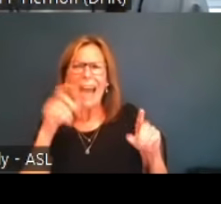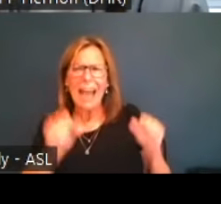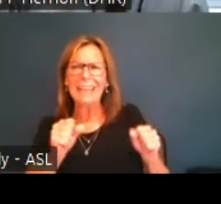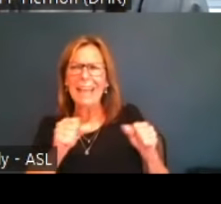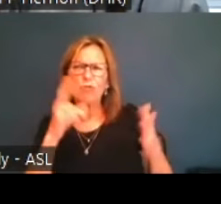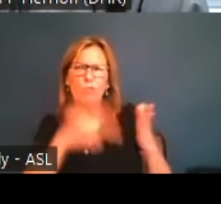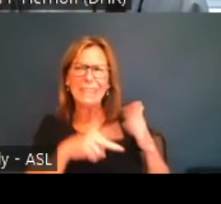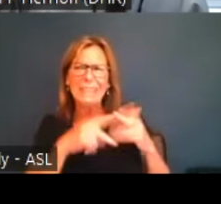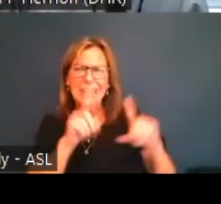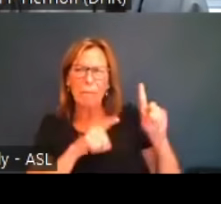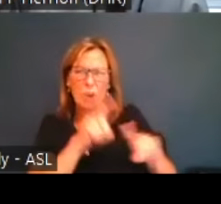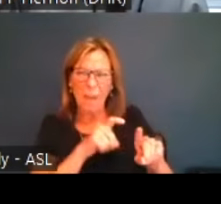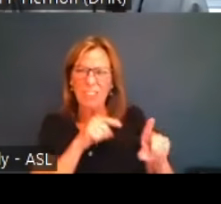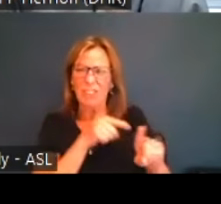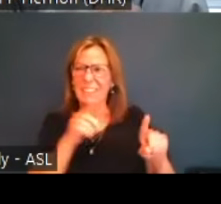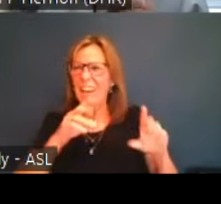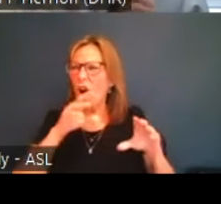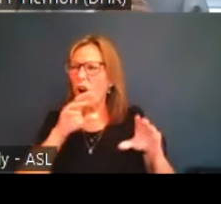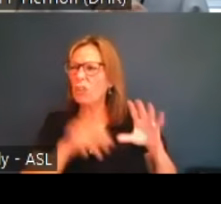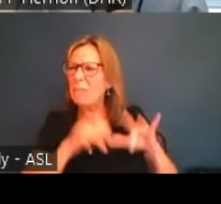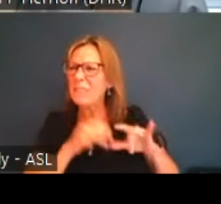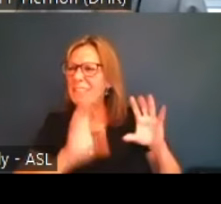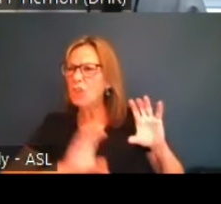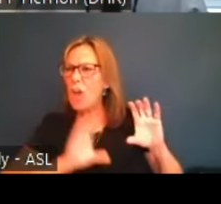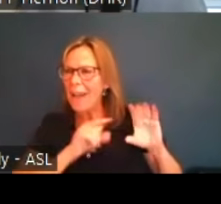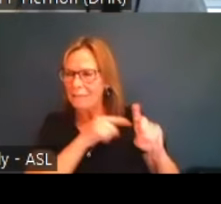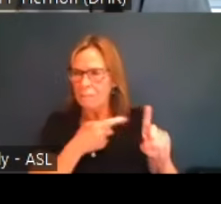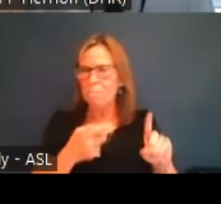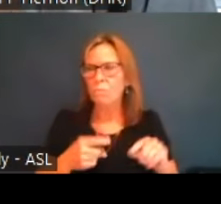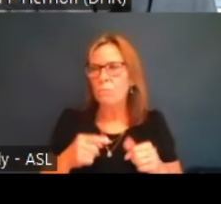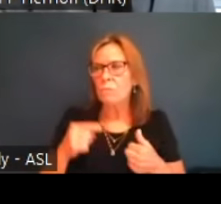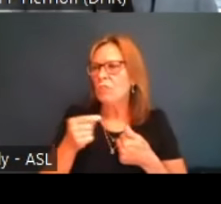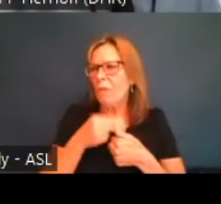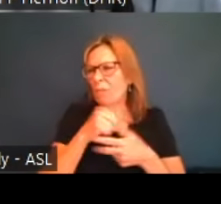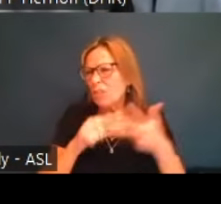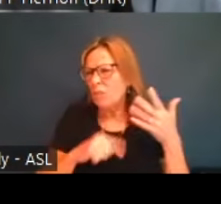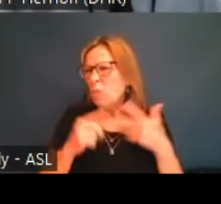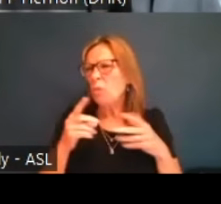going to be quick to go through a few, Jan Lynch was asking, what about sidewalks and crosswalks?